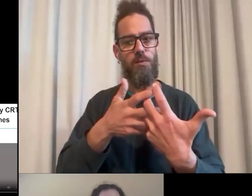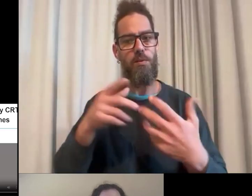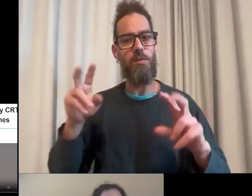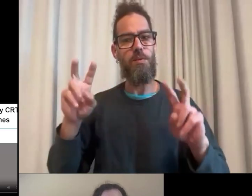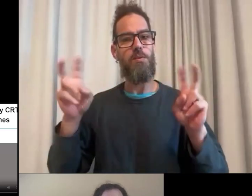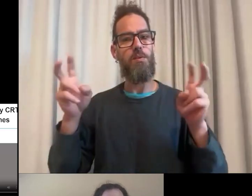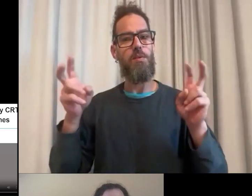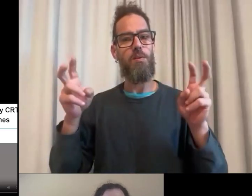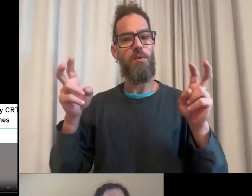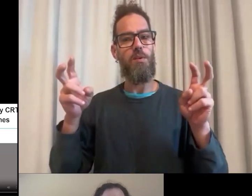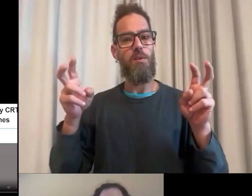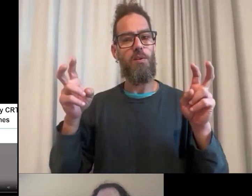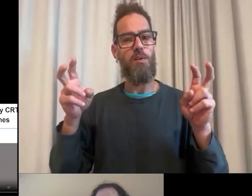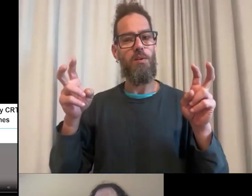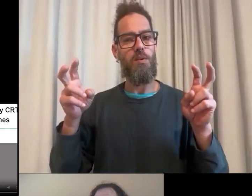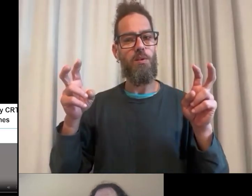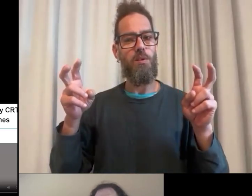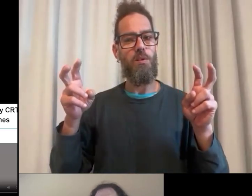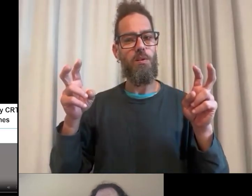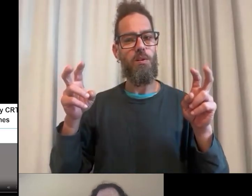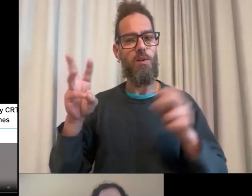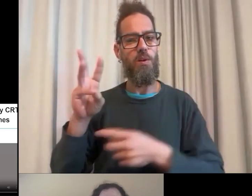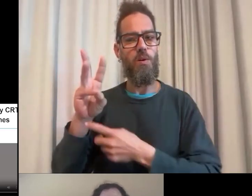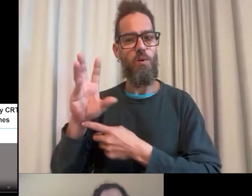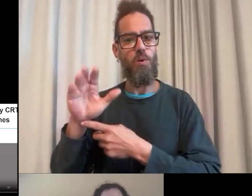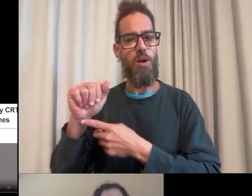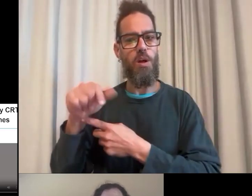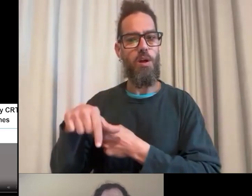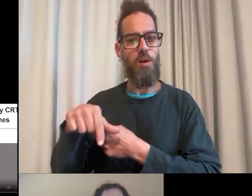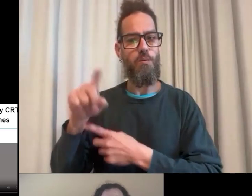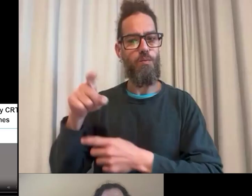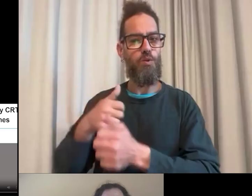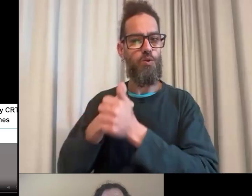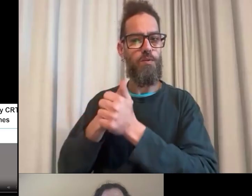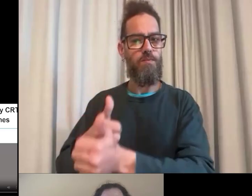had to conform to a version of WCAG?